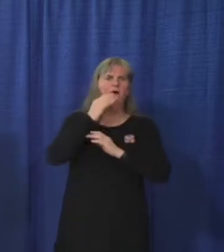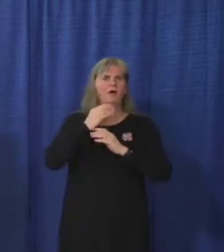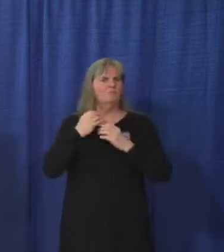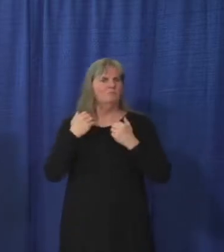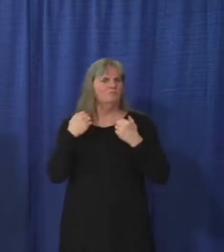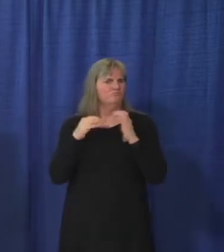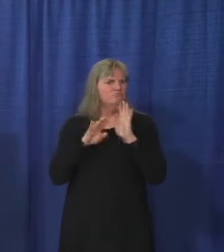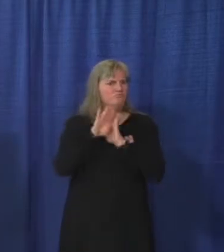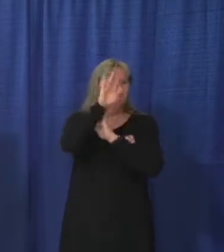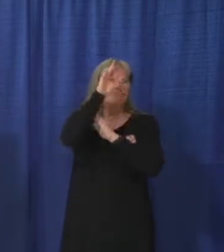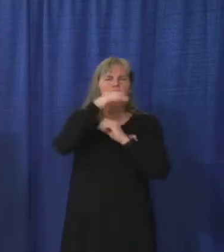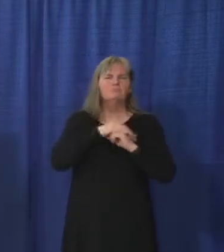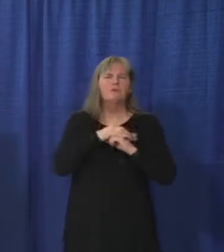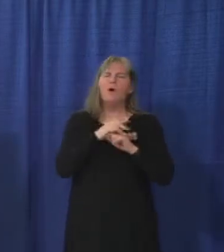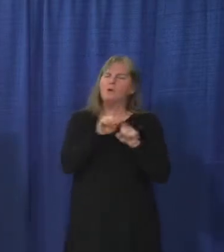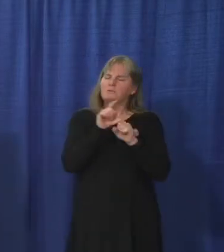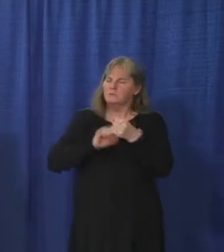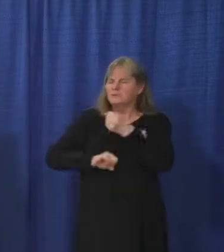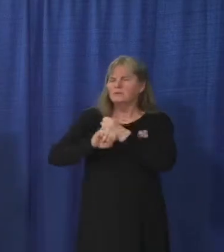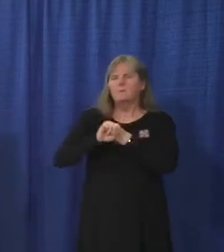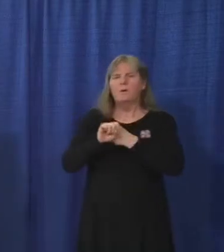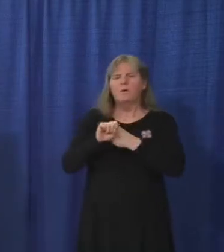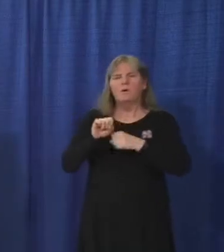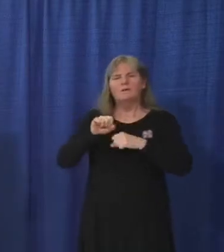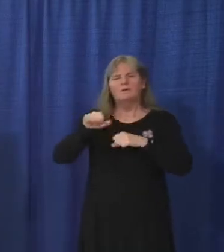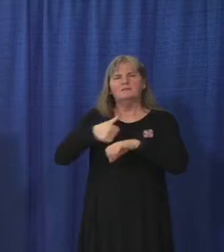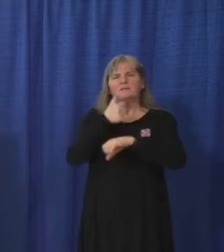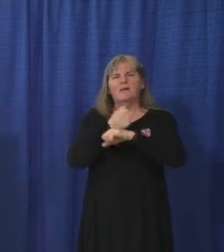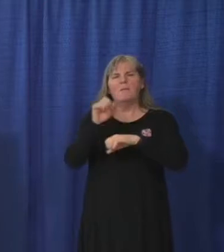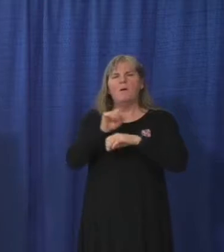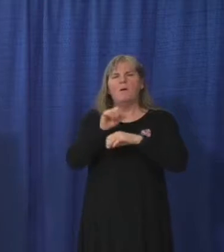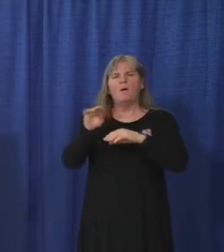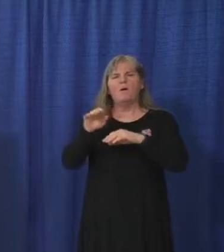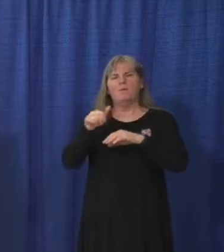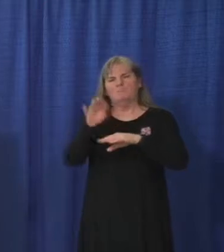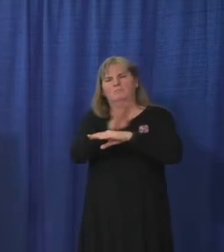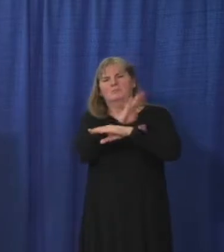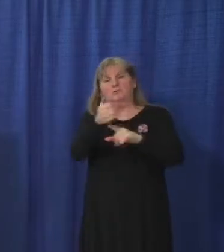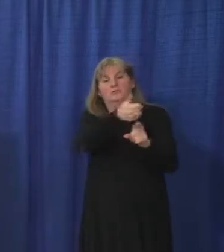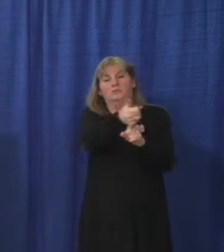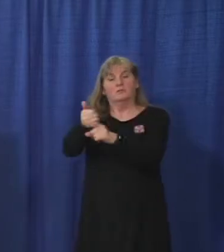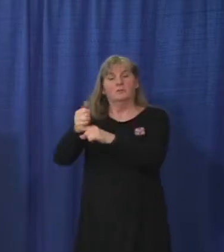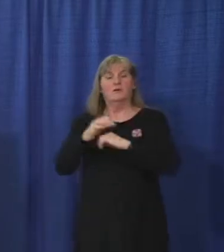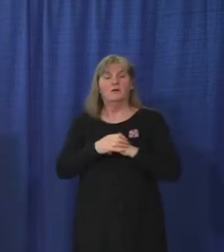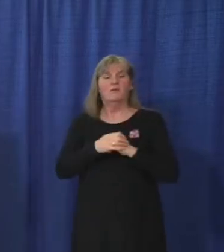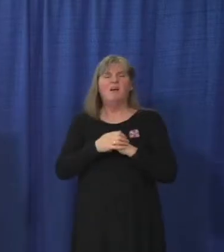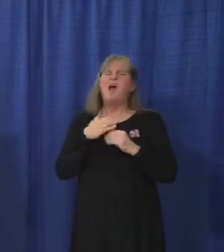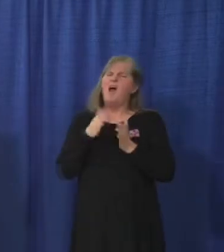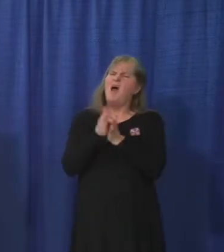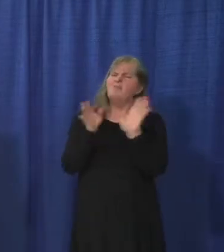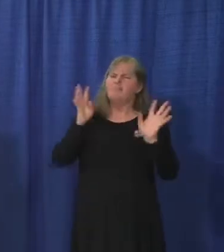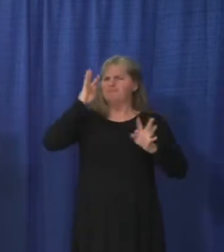knowledge economy. We are creating a broad innovation plan and recently concluded the public engagement